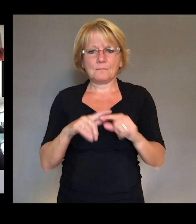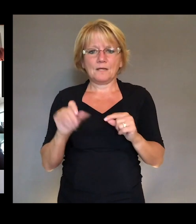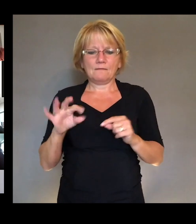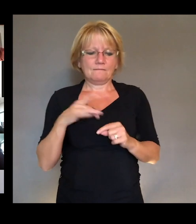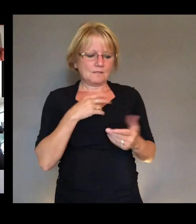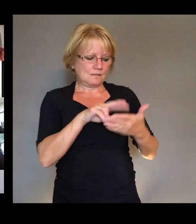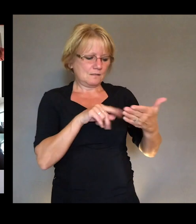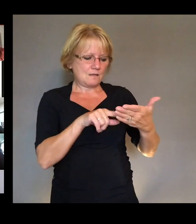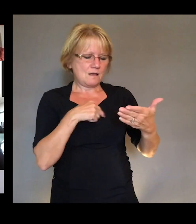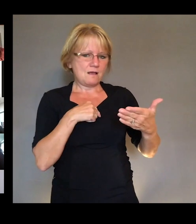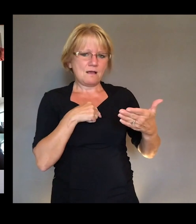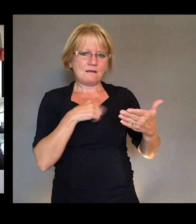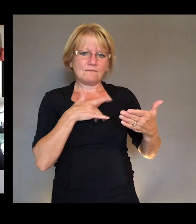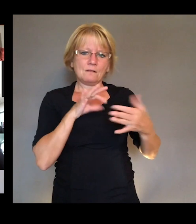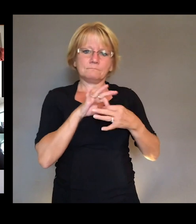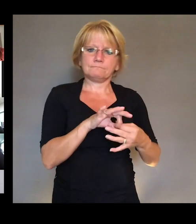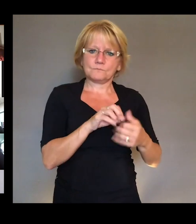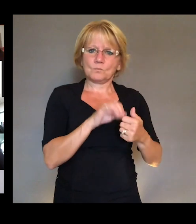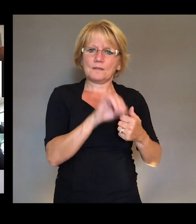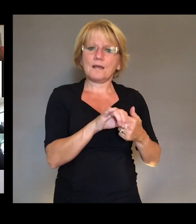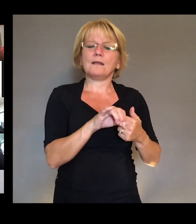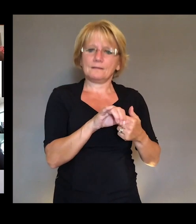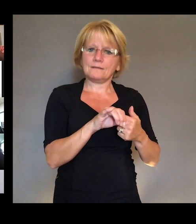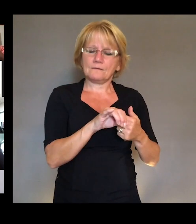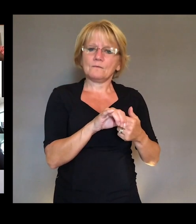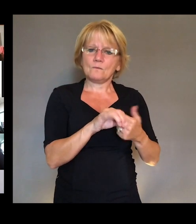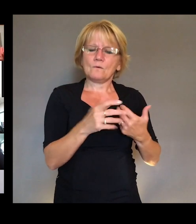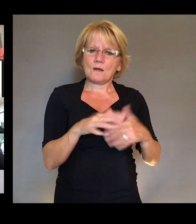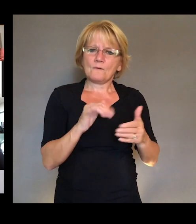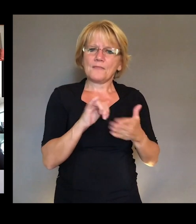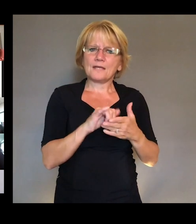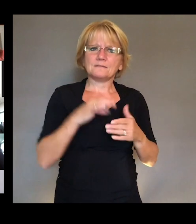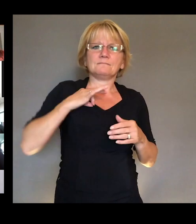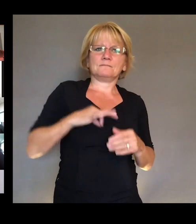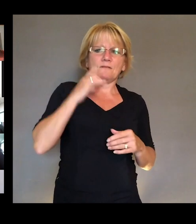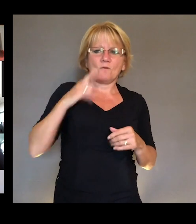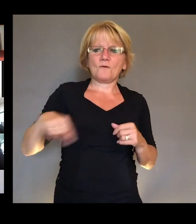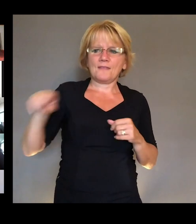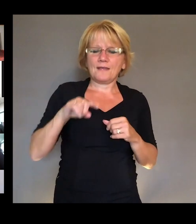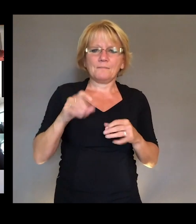It's one of those seemingly minor choices that actually has major consequences. But if we don't think about that,